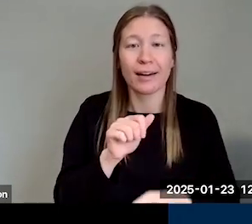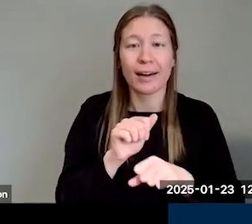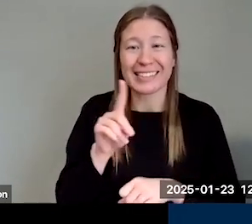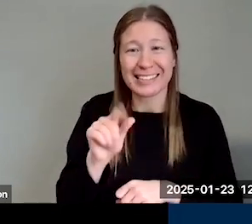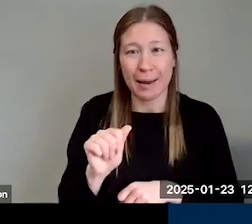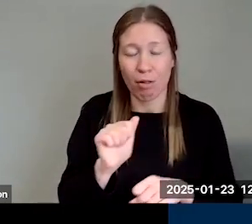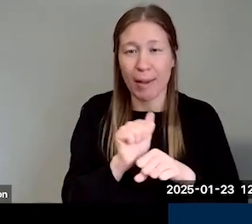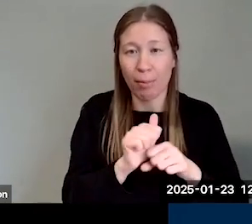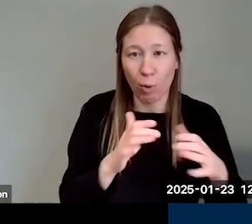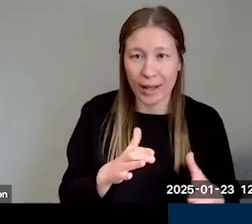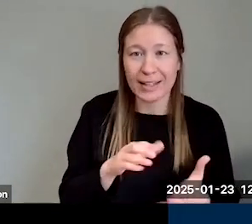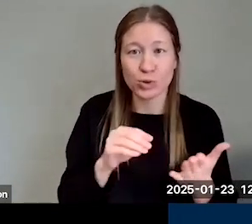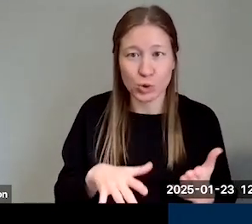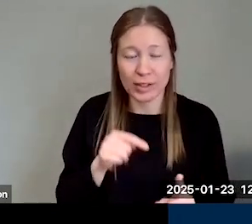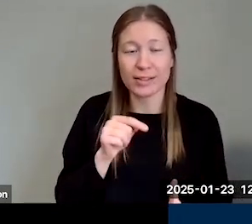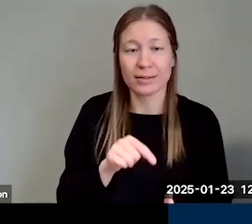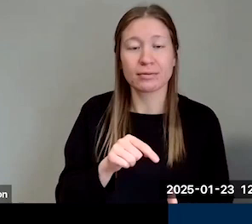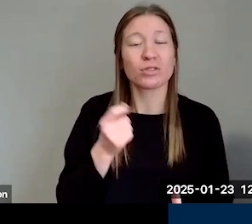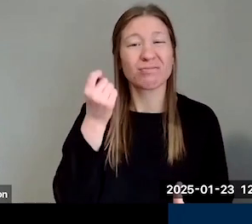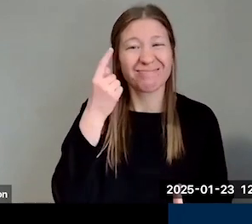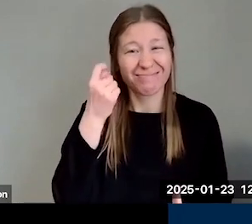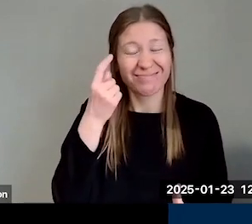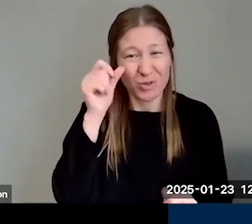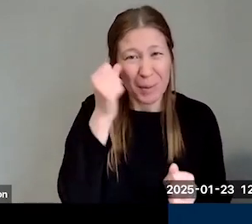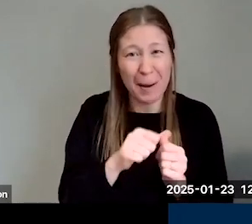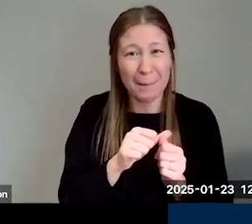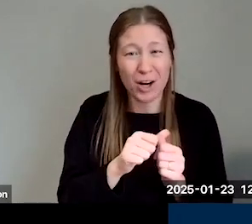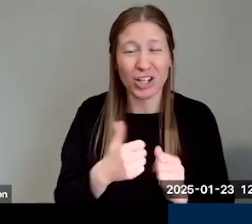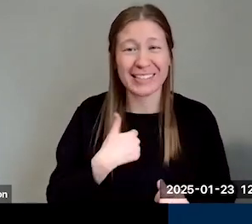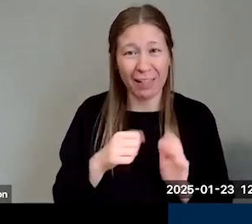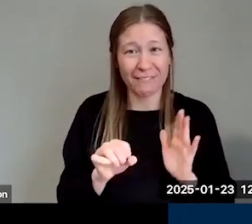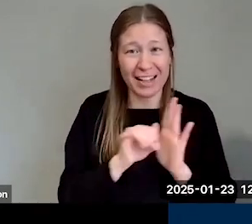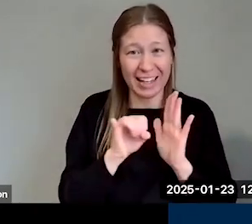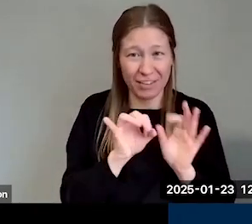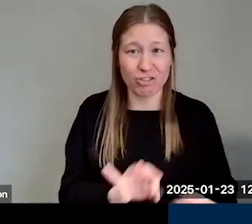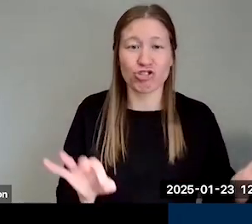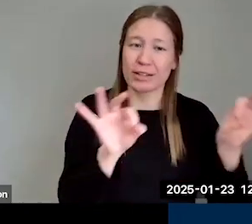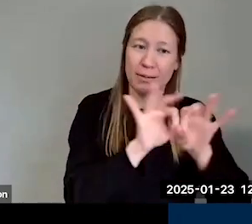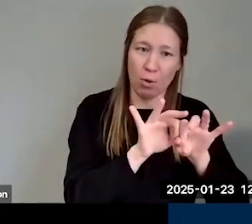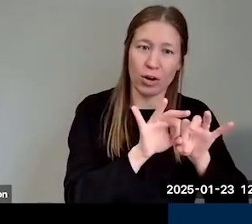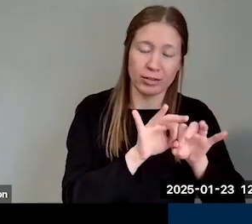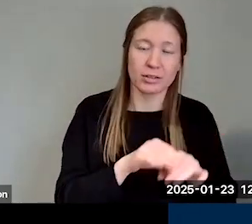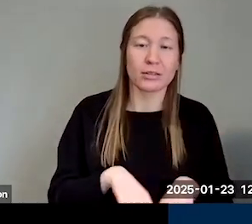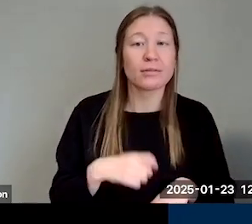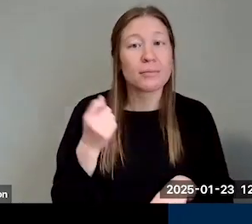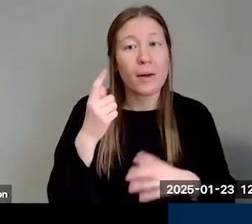please remember self-ID is important. Provide the appropriate level of documentation,